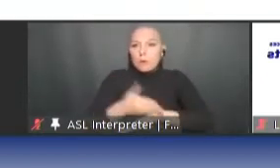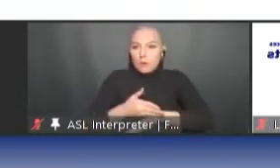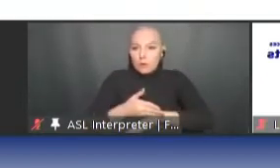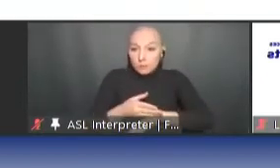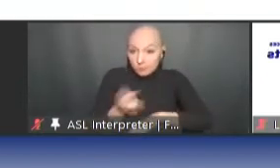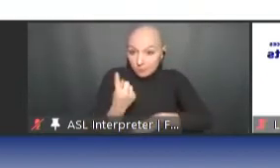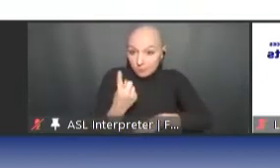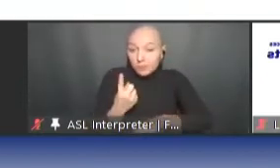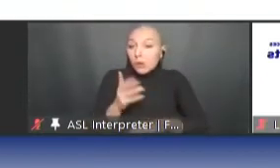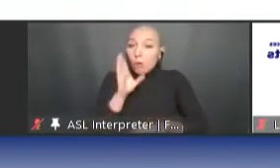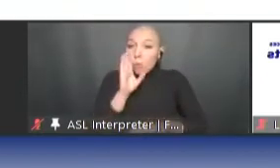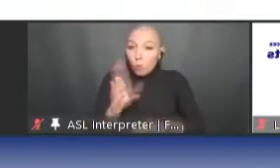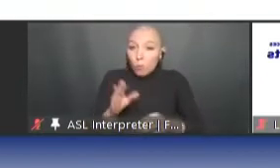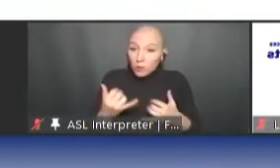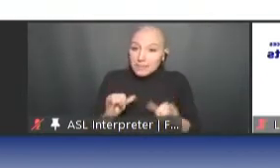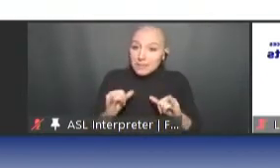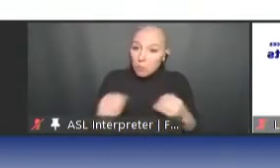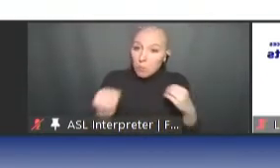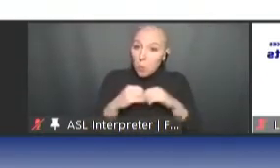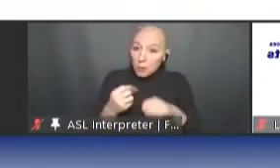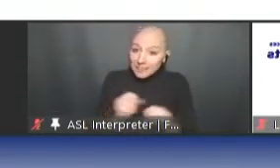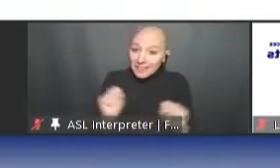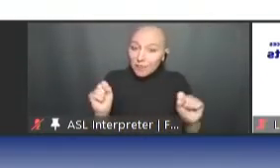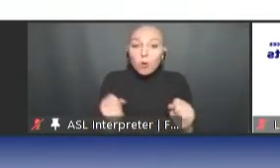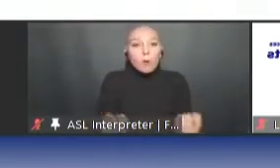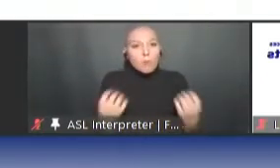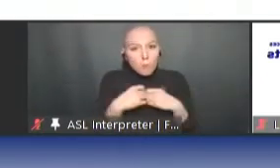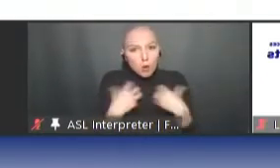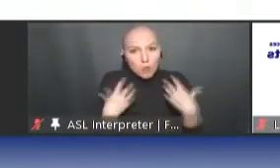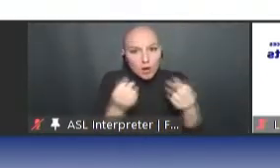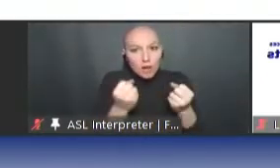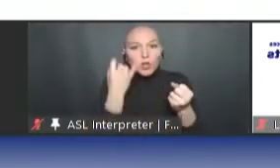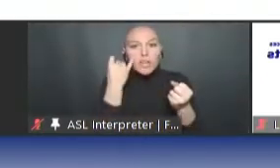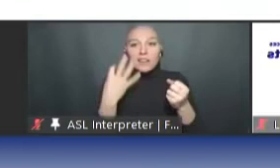recovery could be even stronger at higher levels of vaccination. This is important,